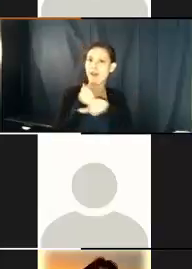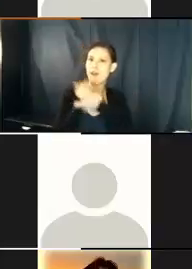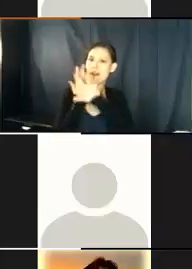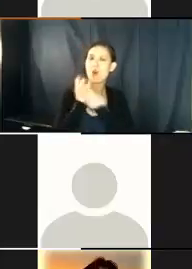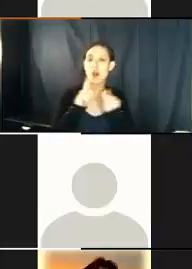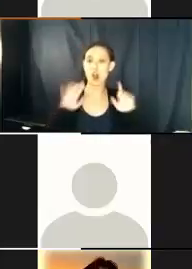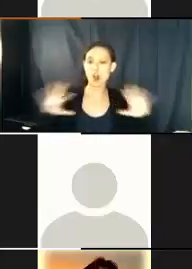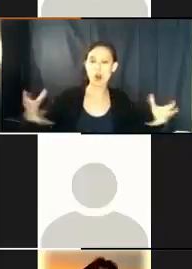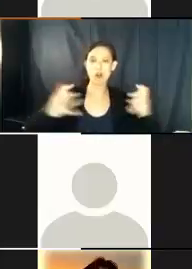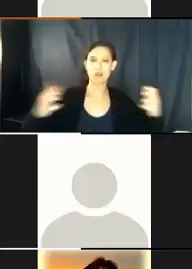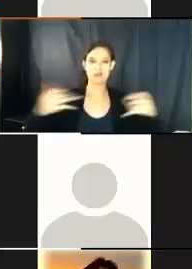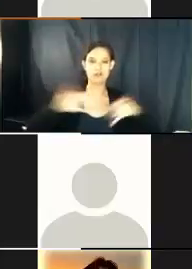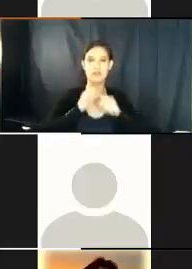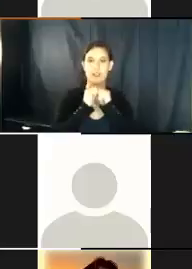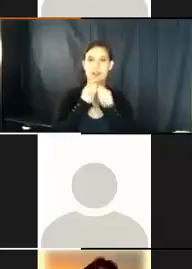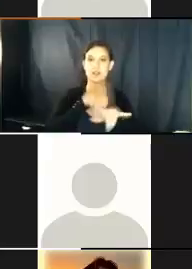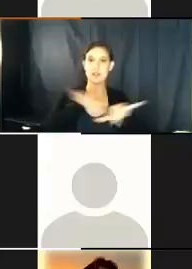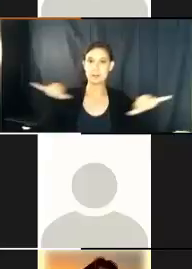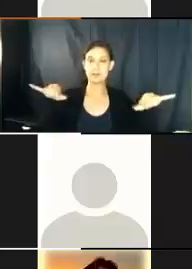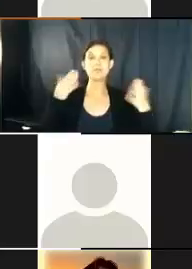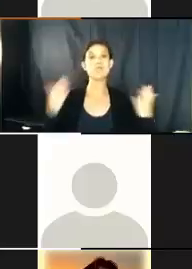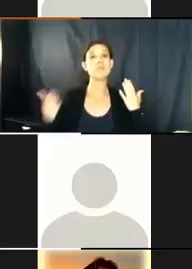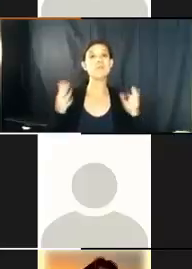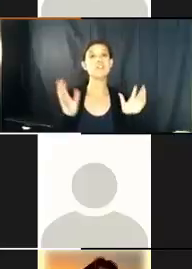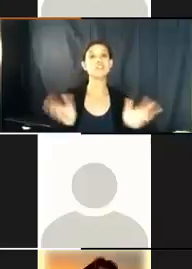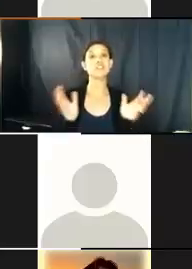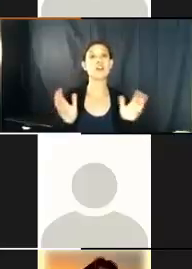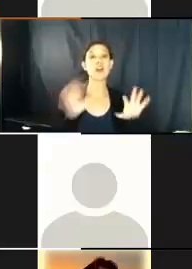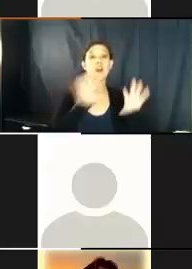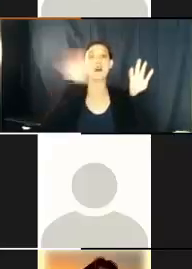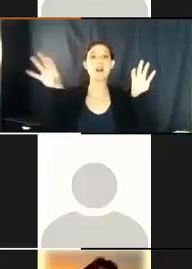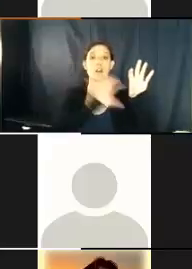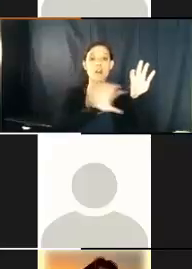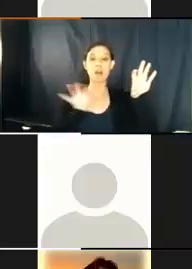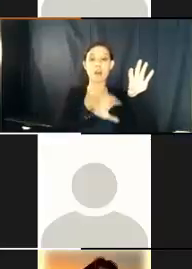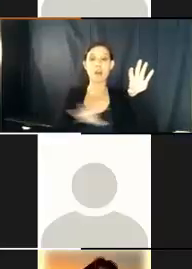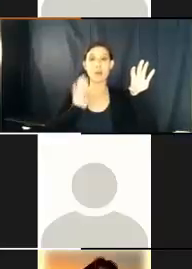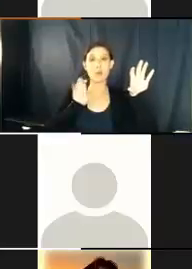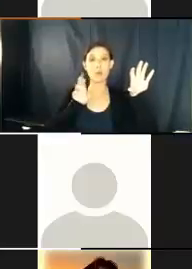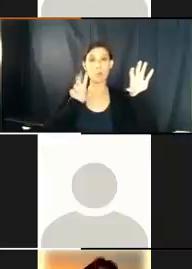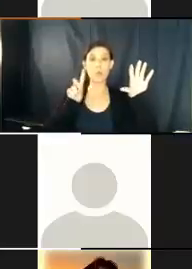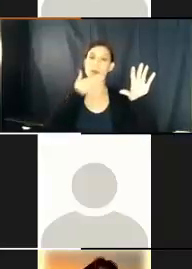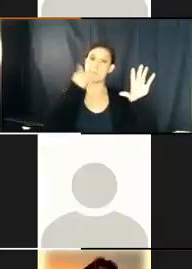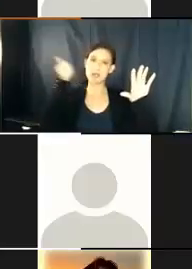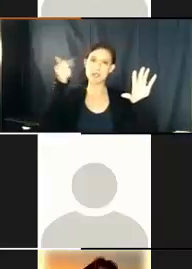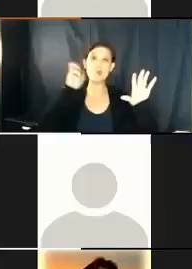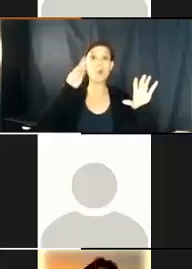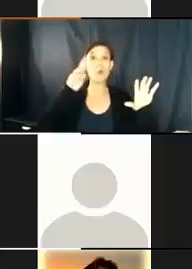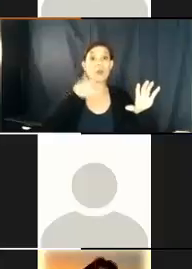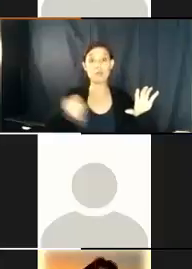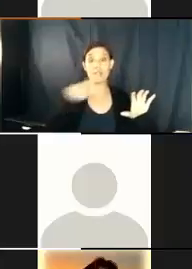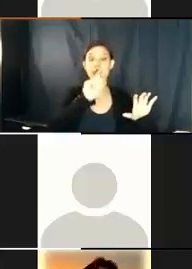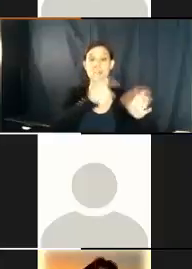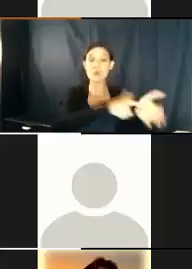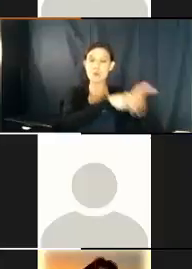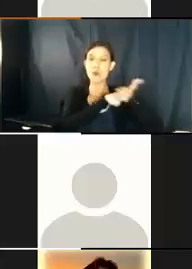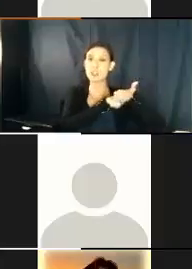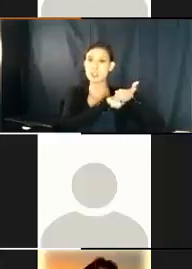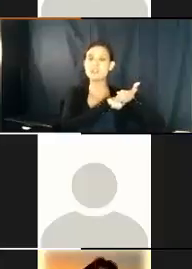but there may be things where a chat board might be the best way to go or students uploading